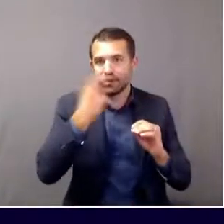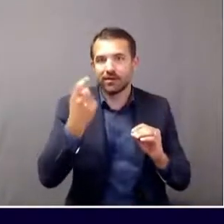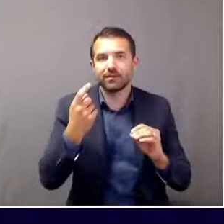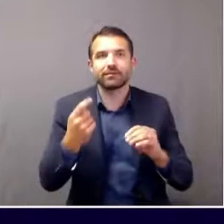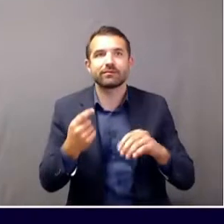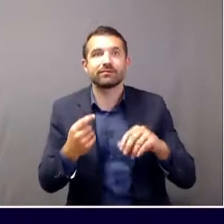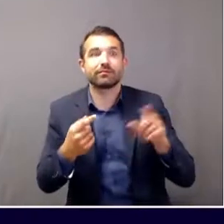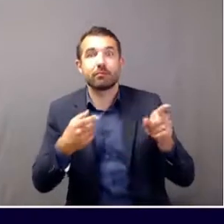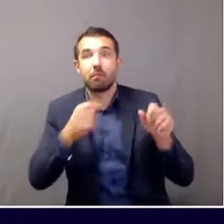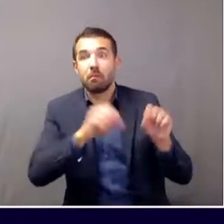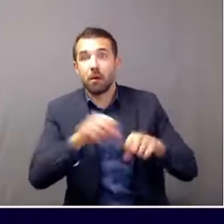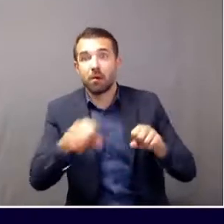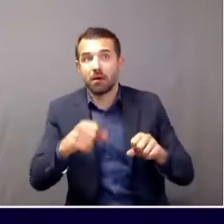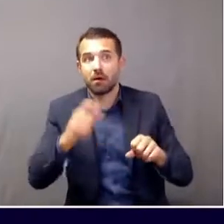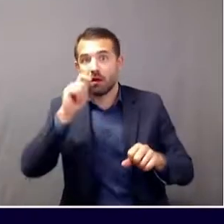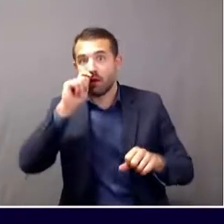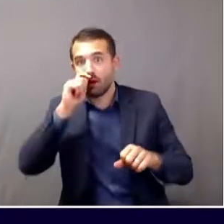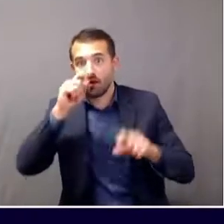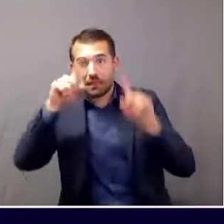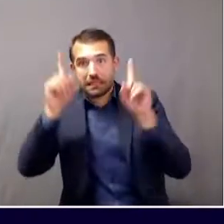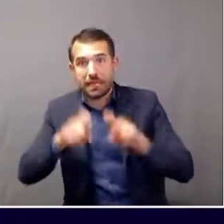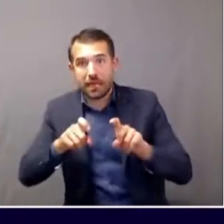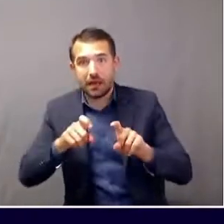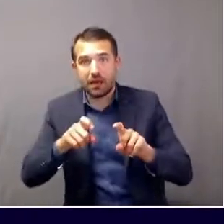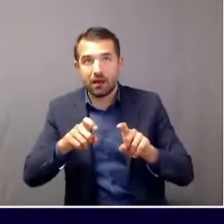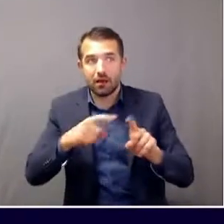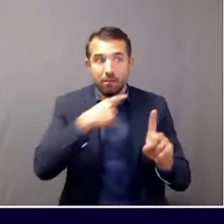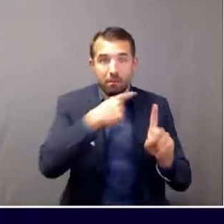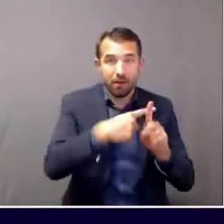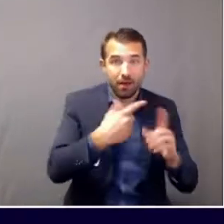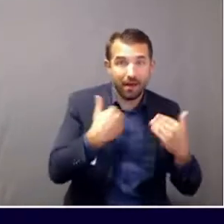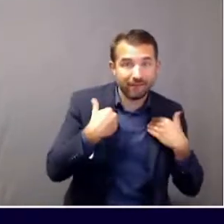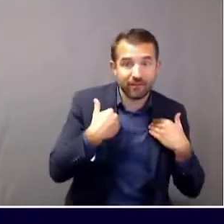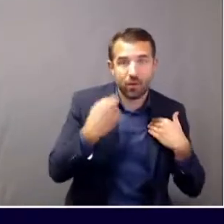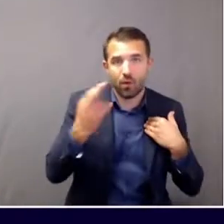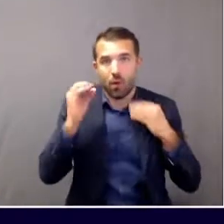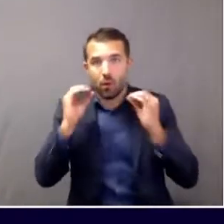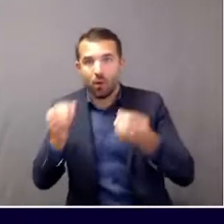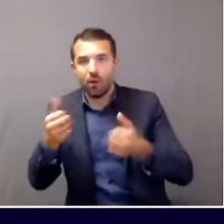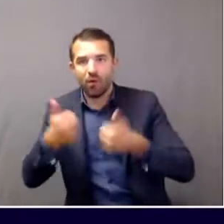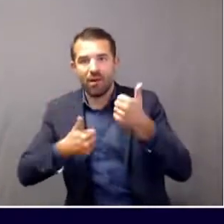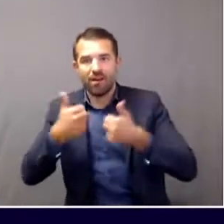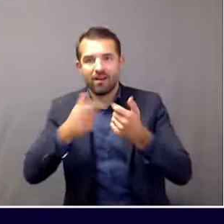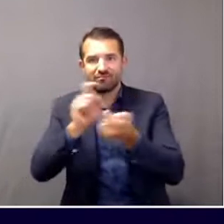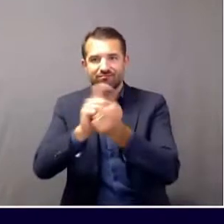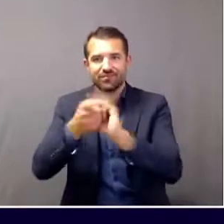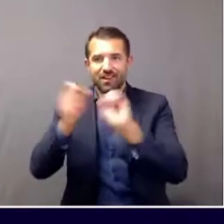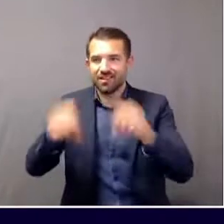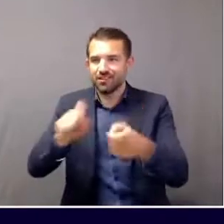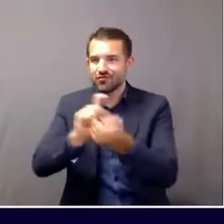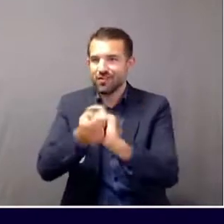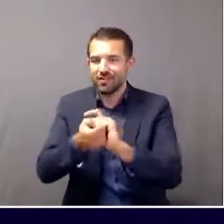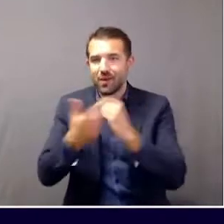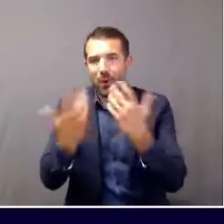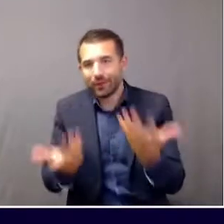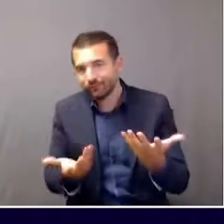case we make change these data change a lot and we appreciate